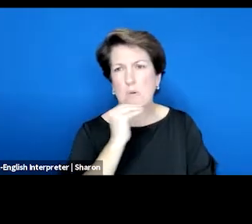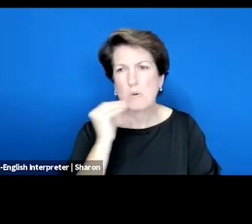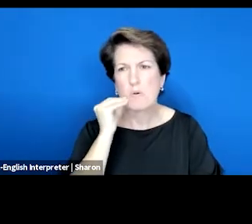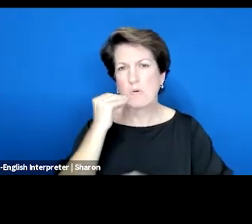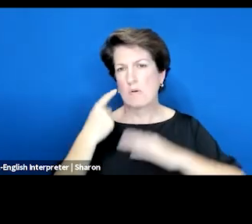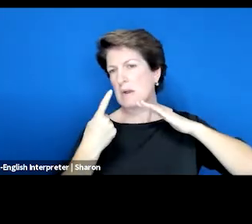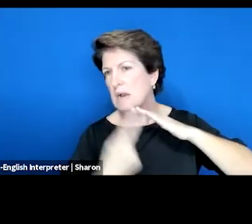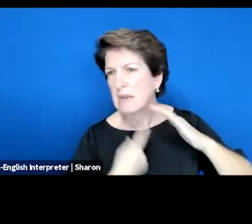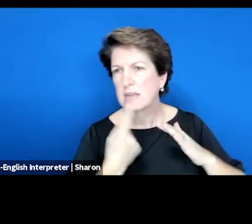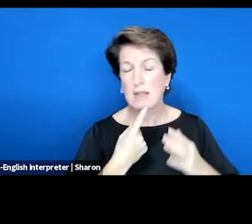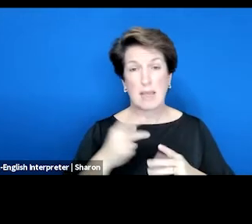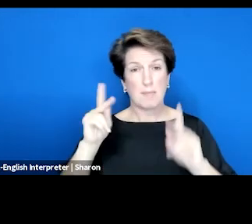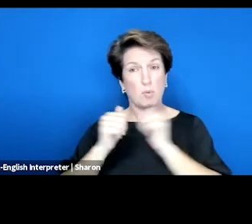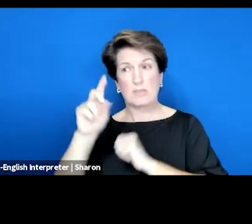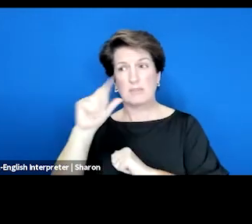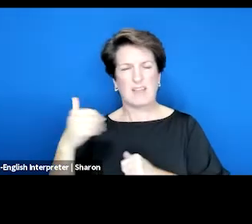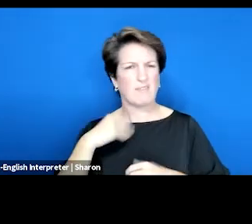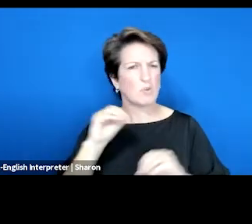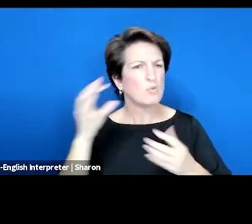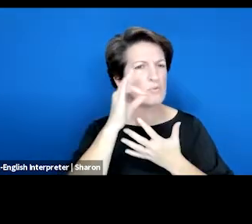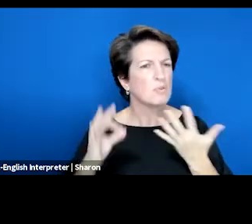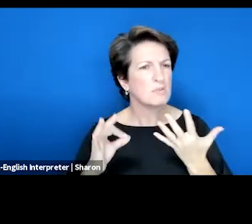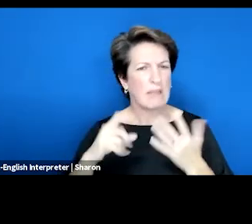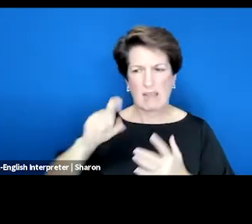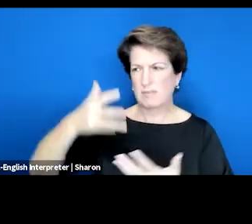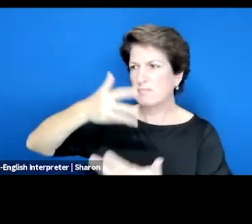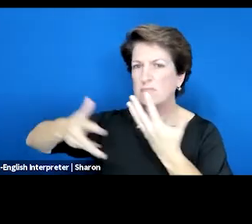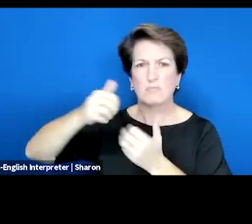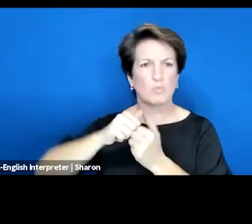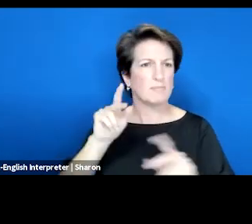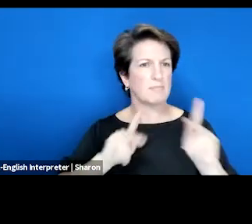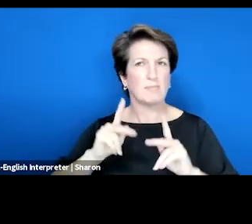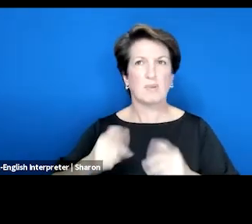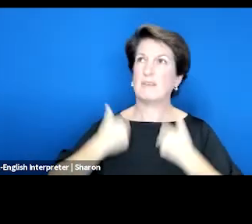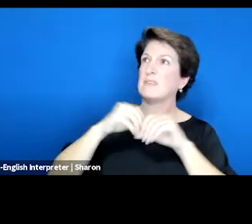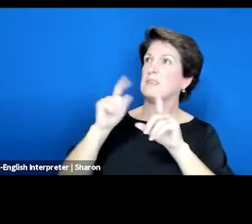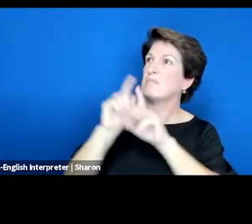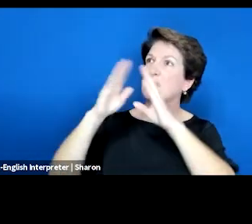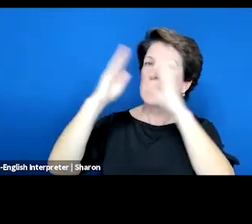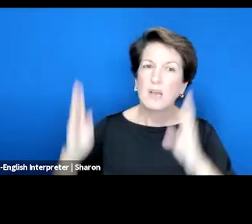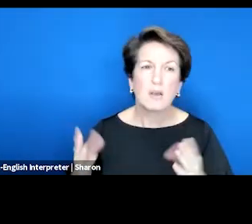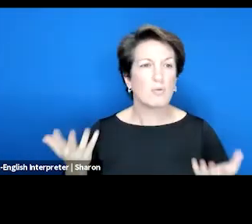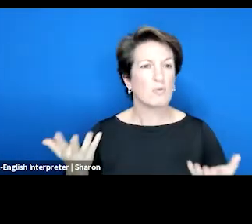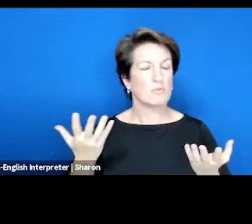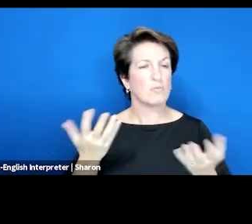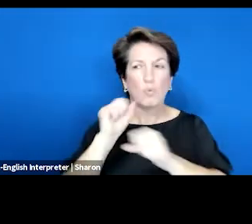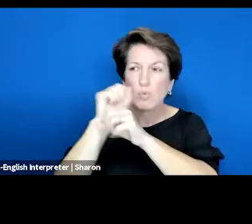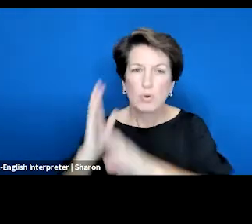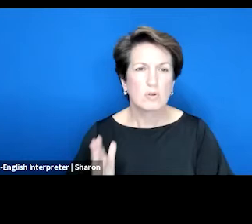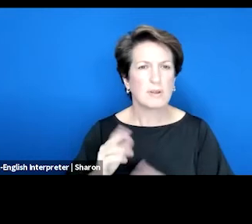consideration. Many people who live in